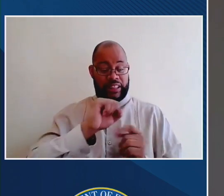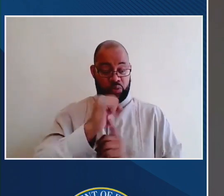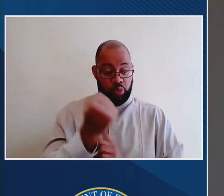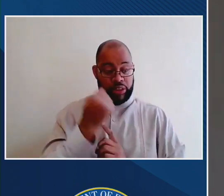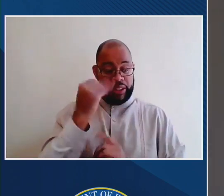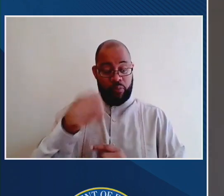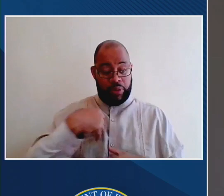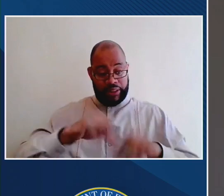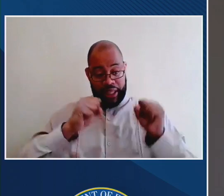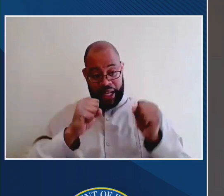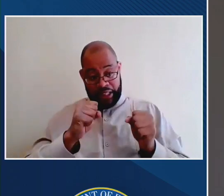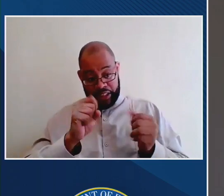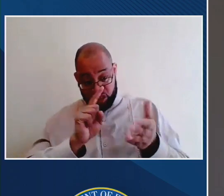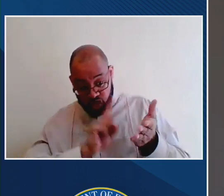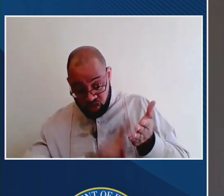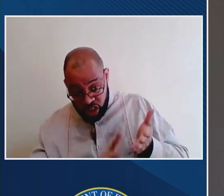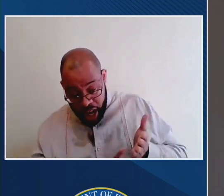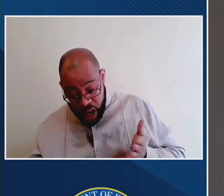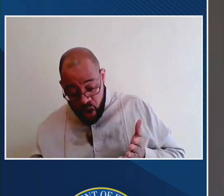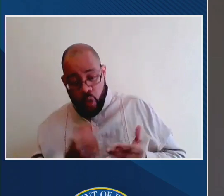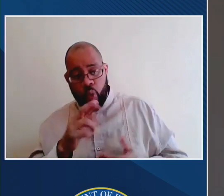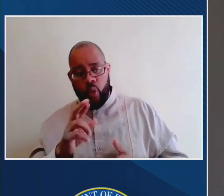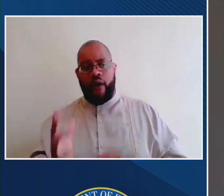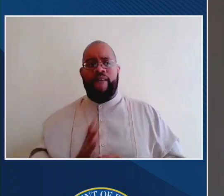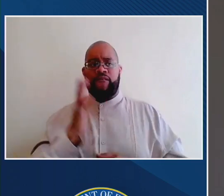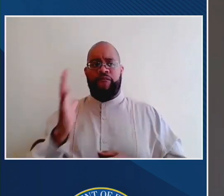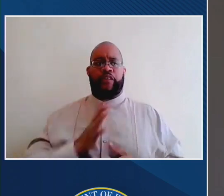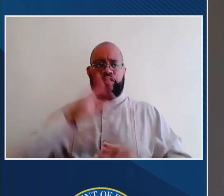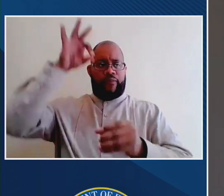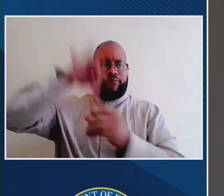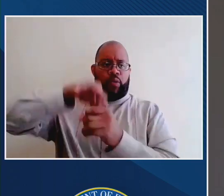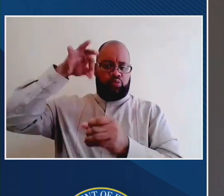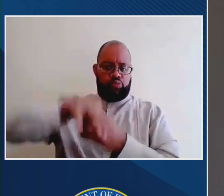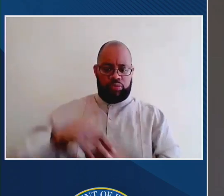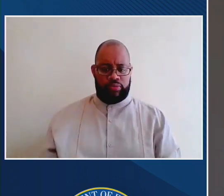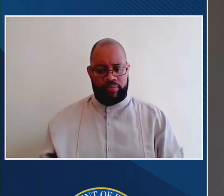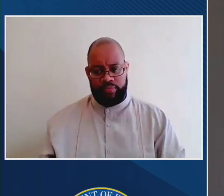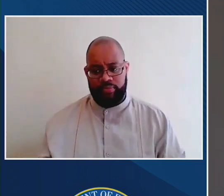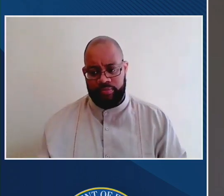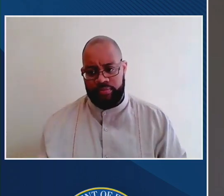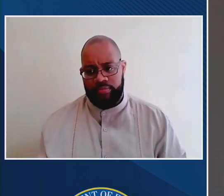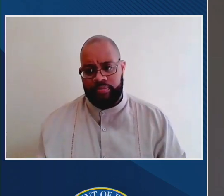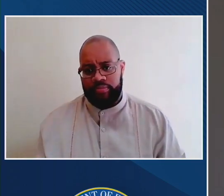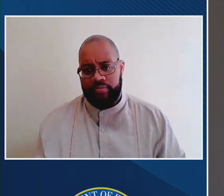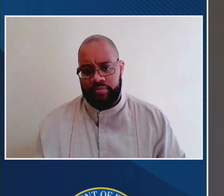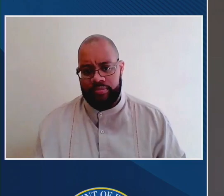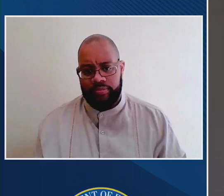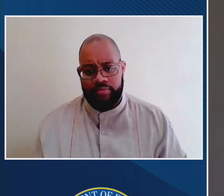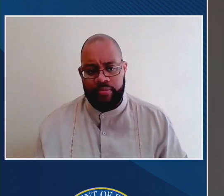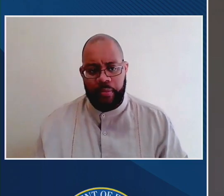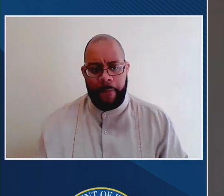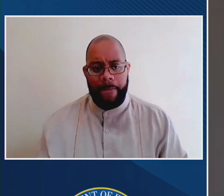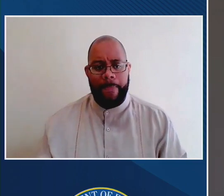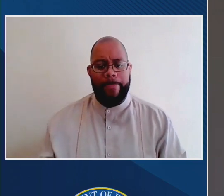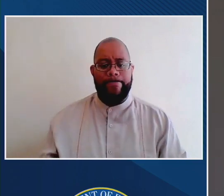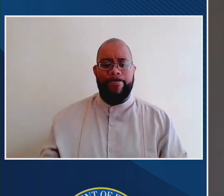temperature or an official consensus check. Data and information requests and